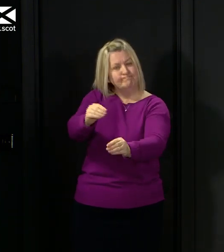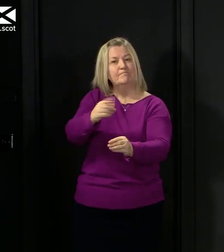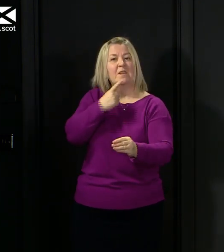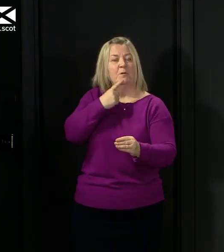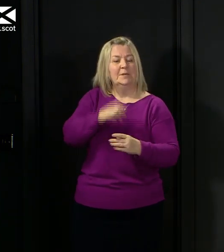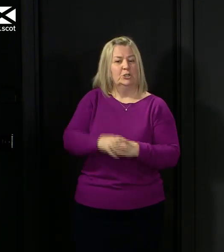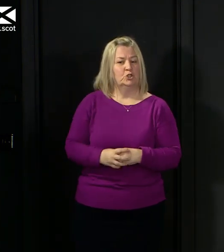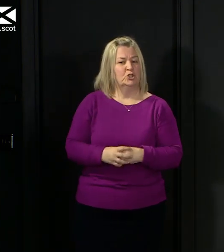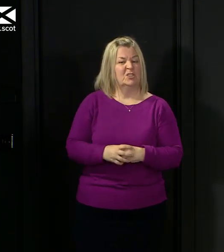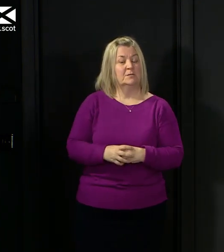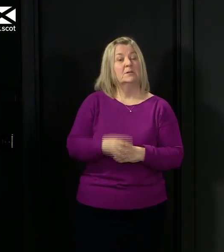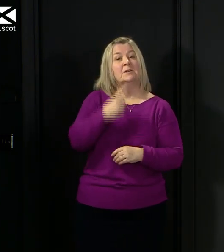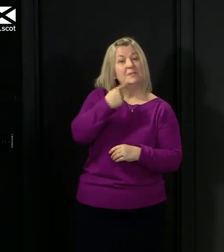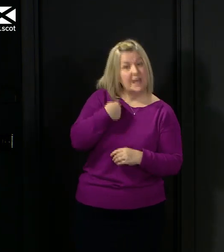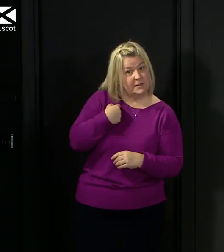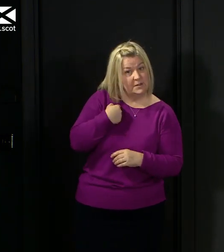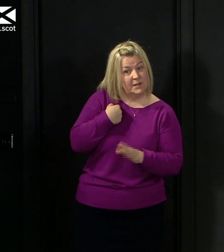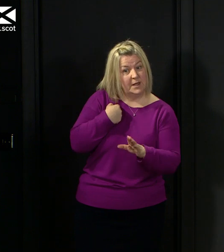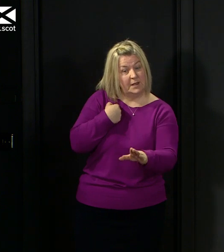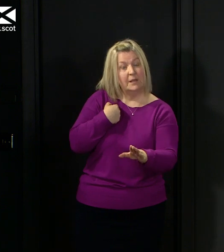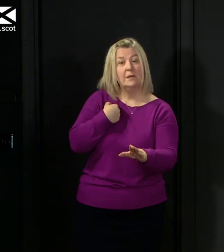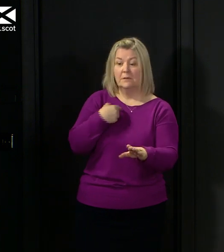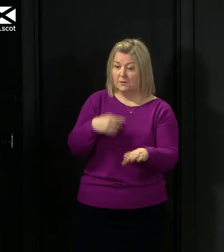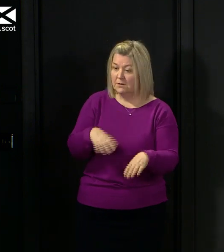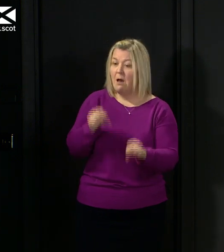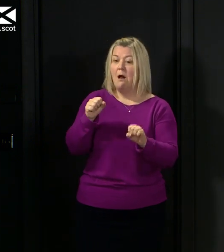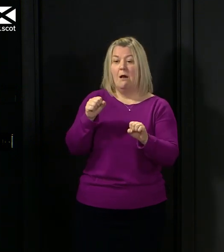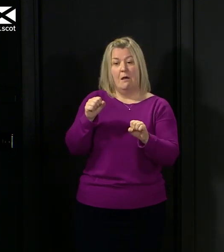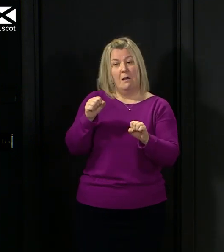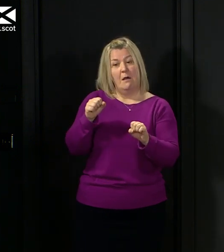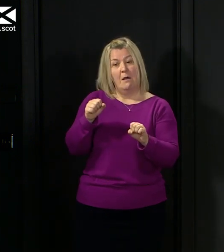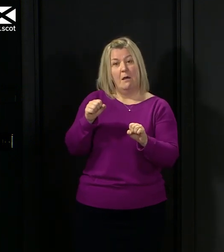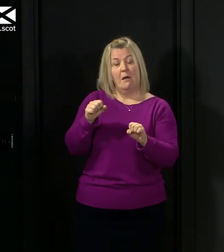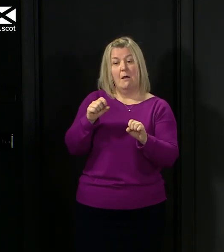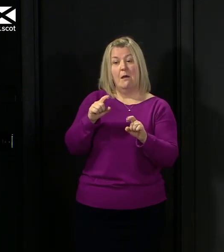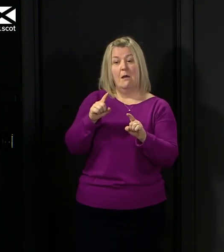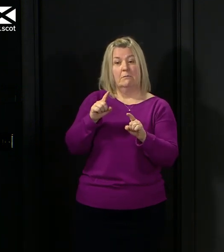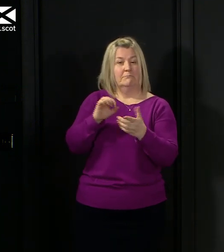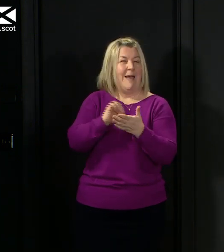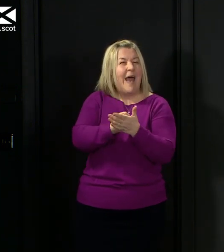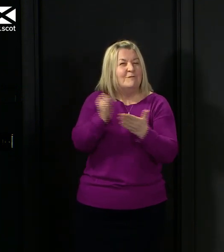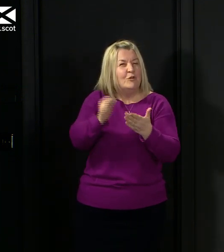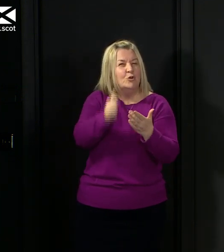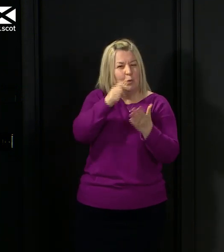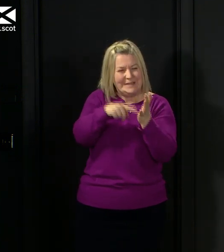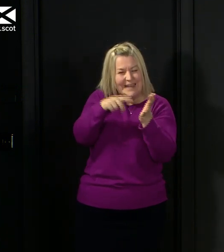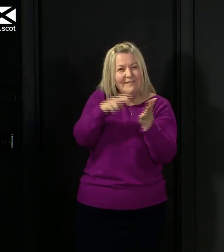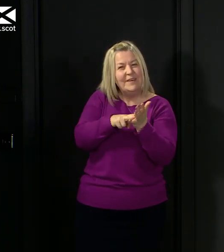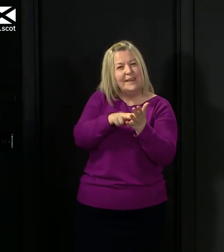already yesterday taken steps to replace the adverts with Dr Calderwood with others, and